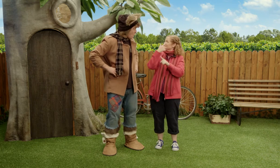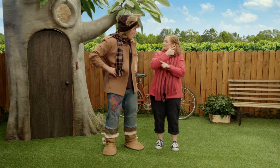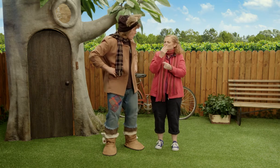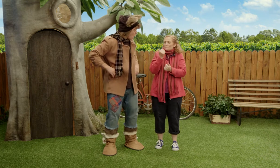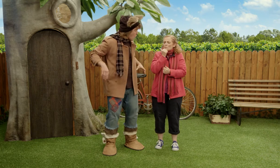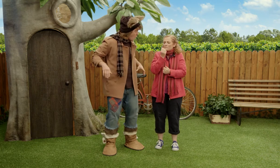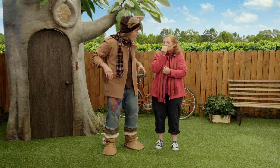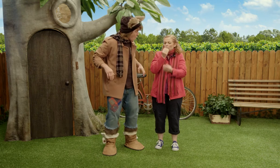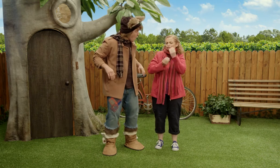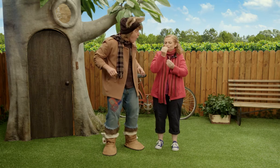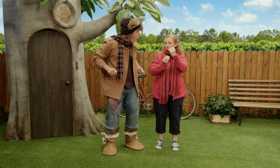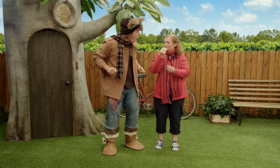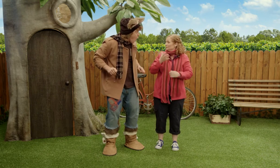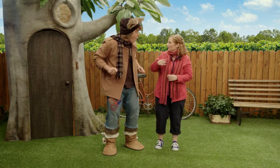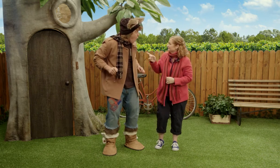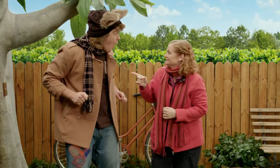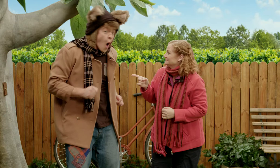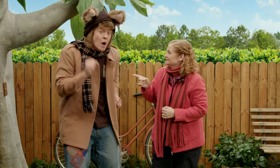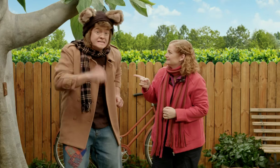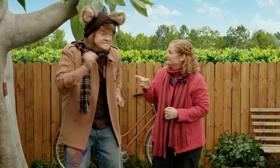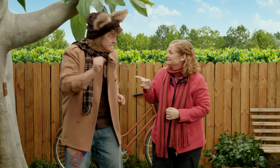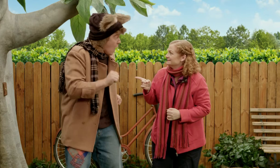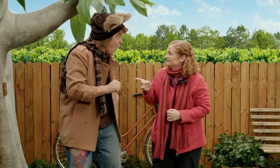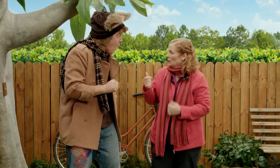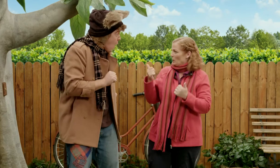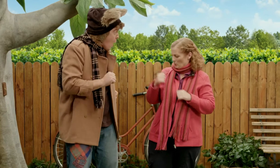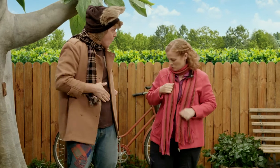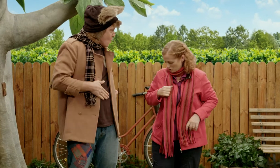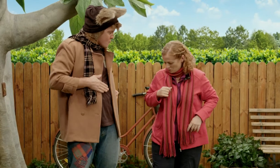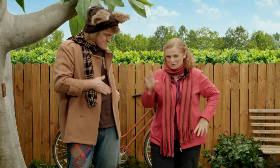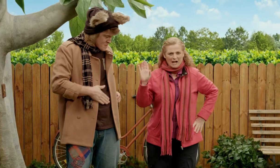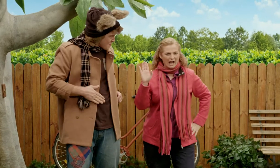Would you like to come inside to the kitchen and eat something warm? Oh, yes please!